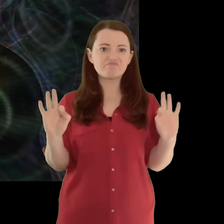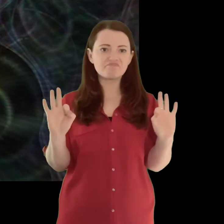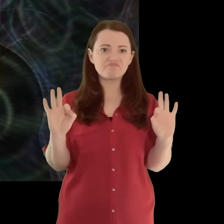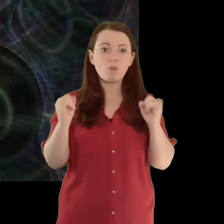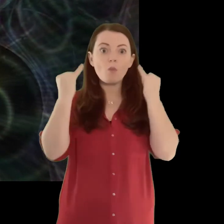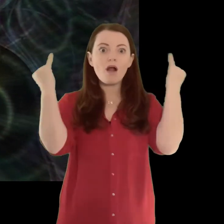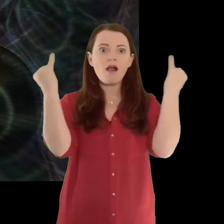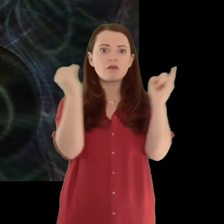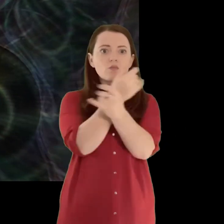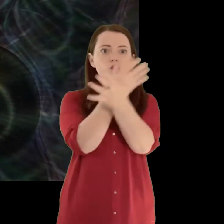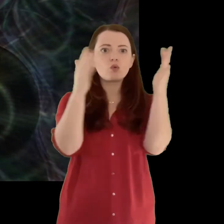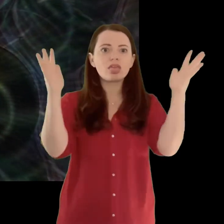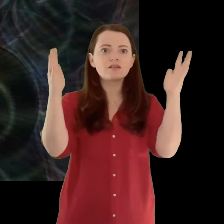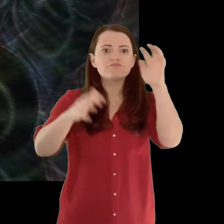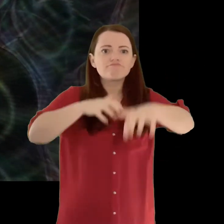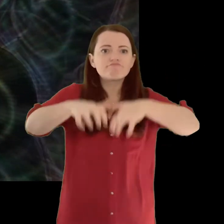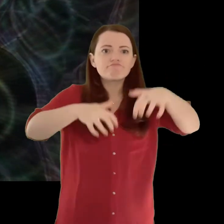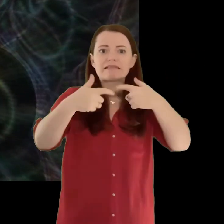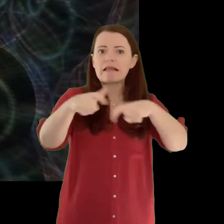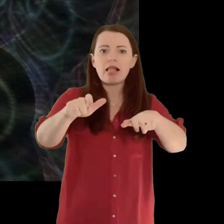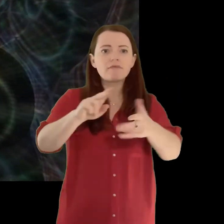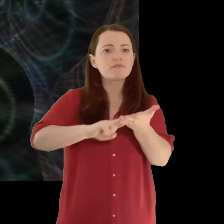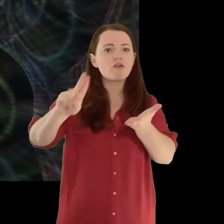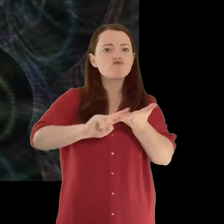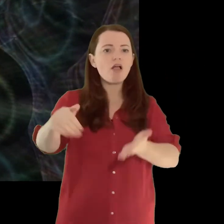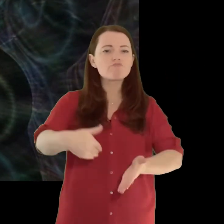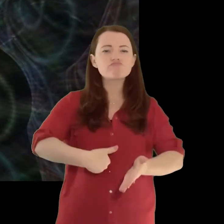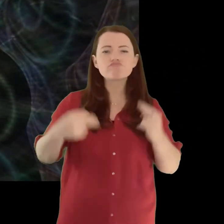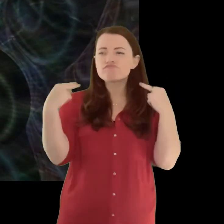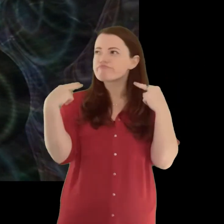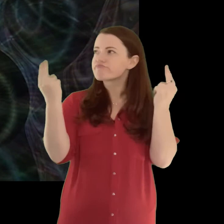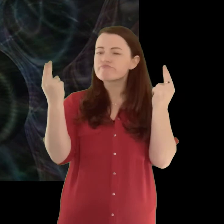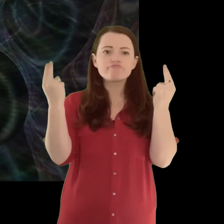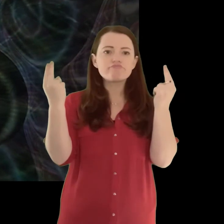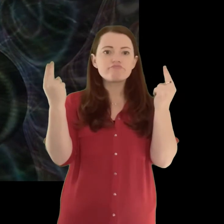No, Wild woodland animals are in still within their natural state